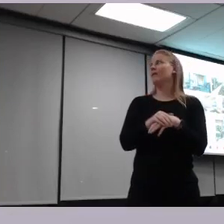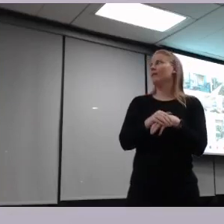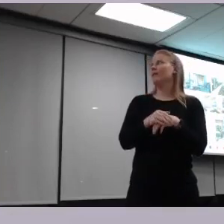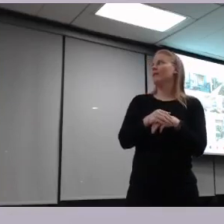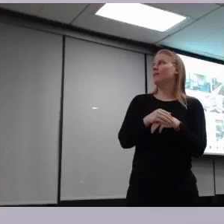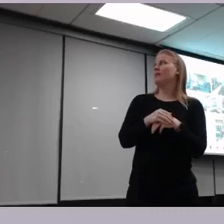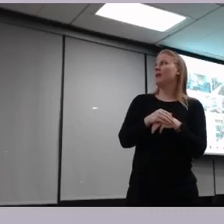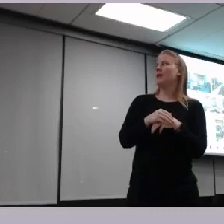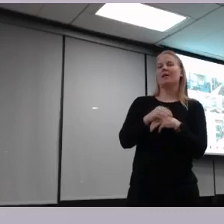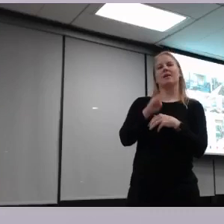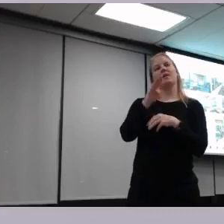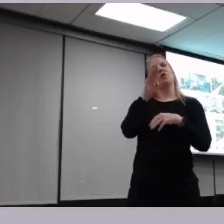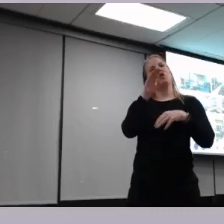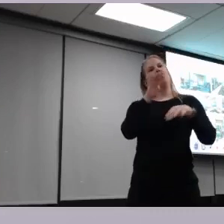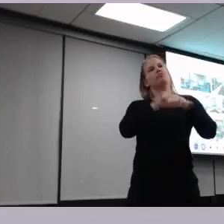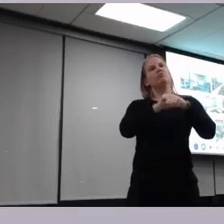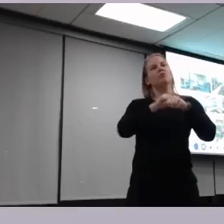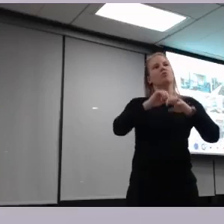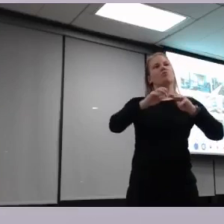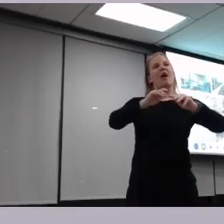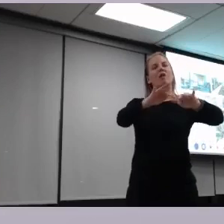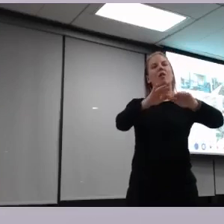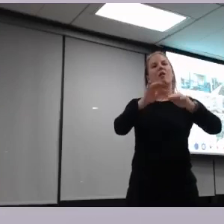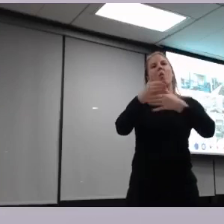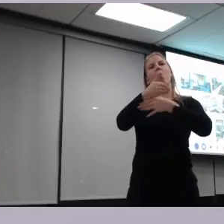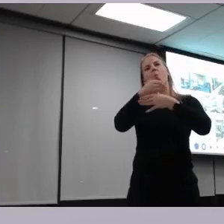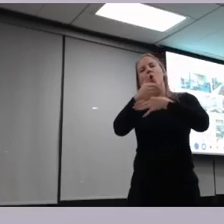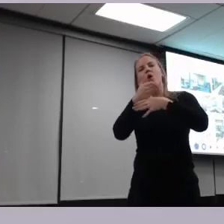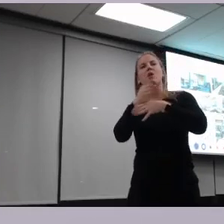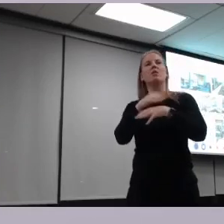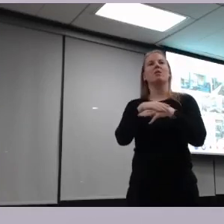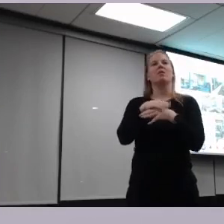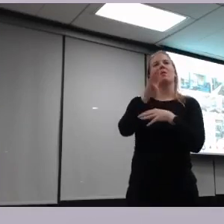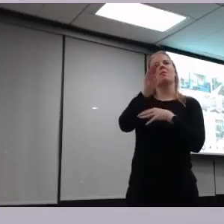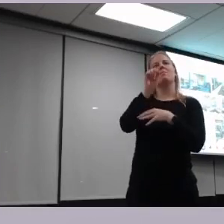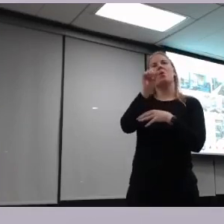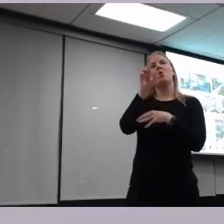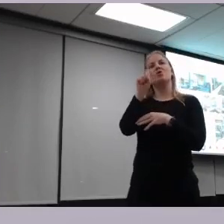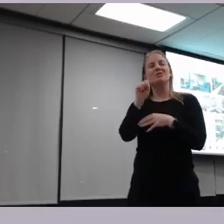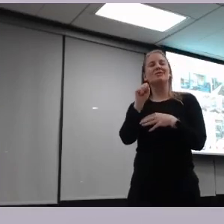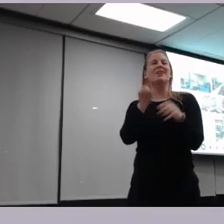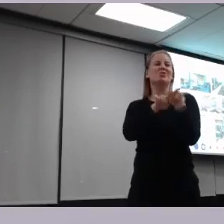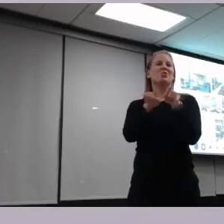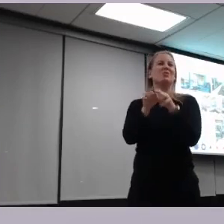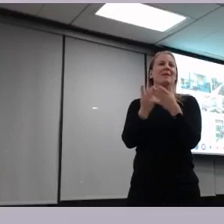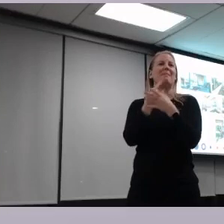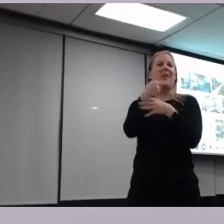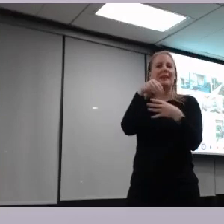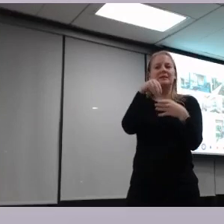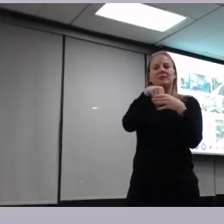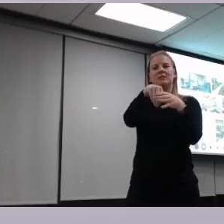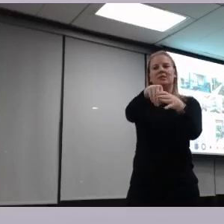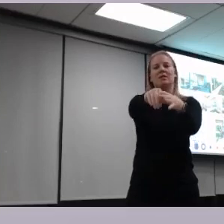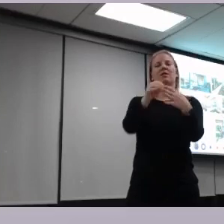wood to bring textures into the space. Also painting as another component in this also helps soften the space,